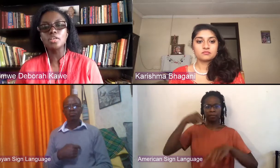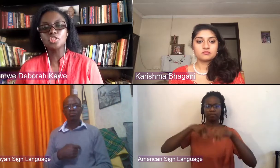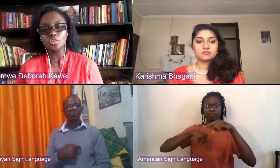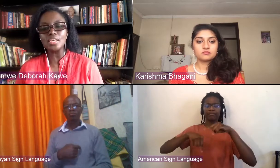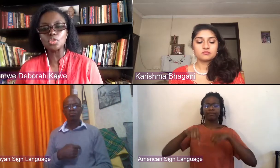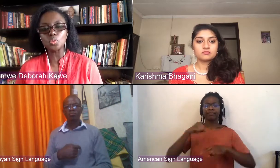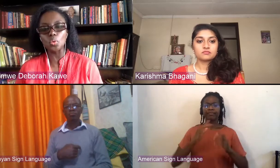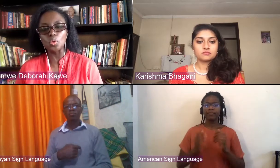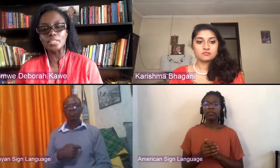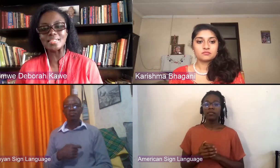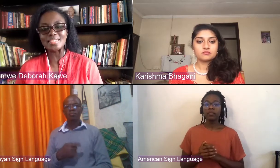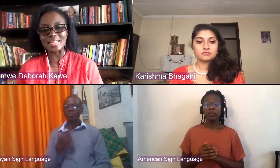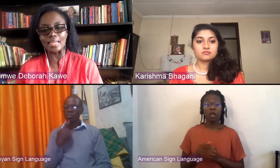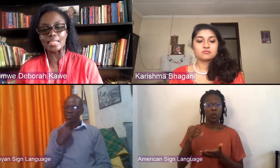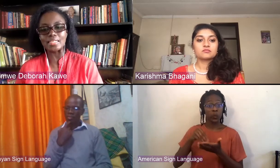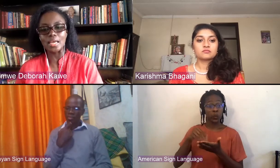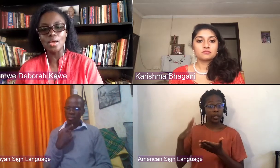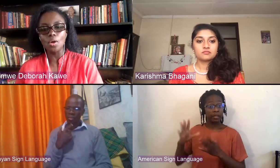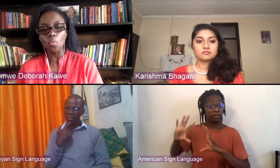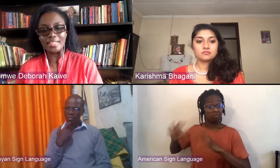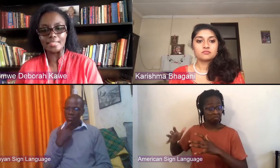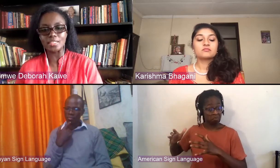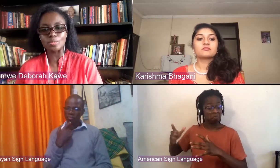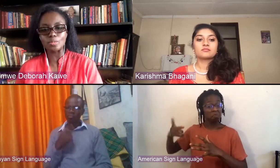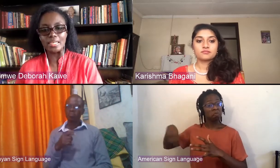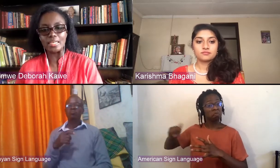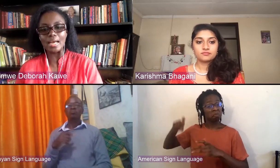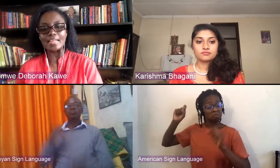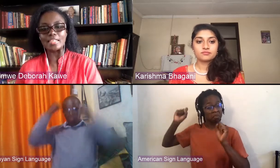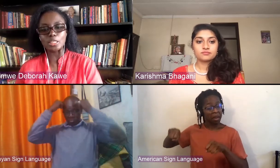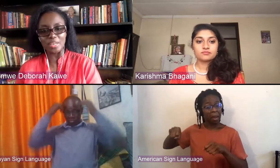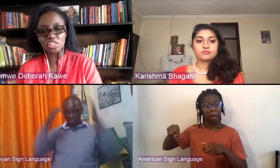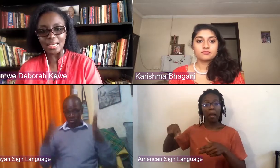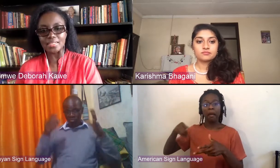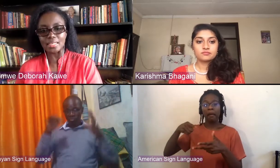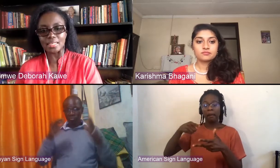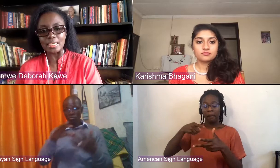Students could select one discipline and specialize in it,